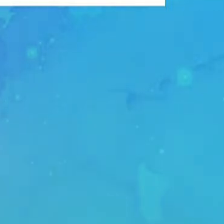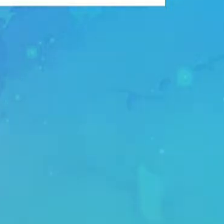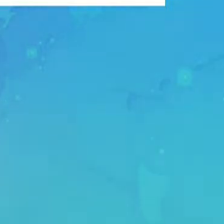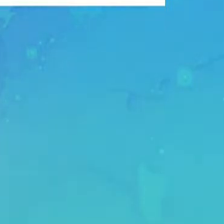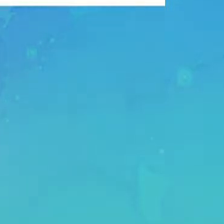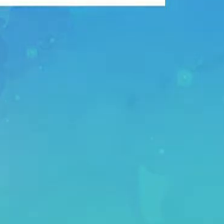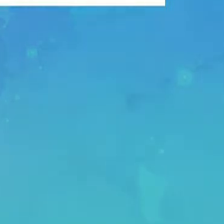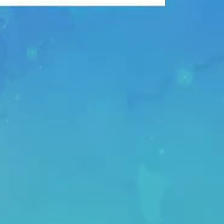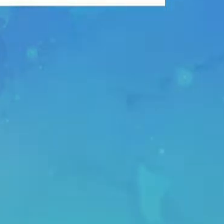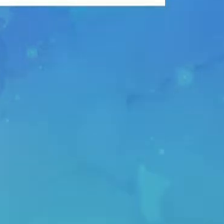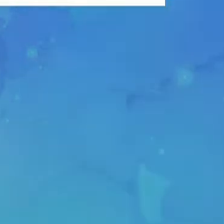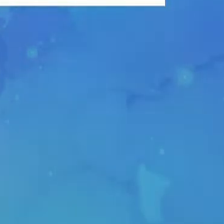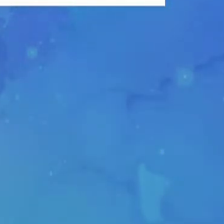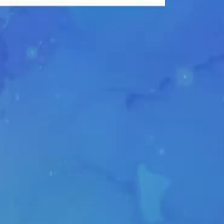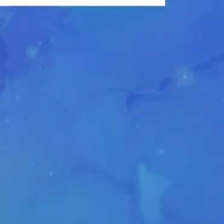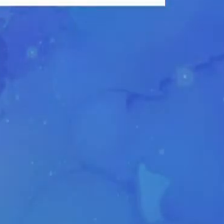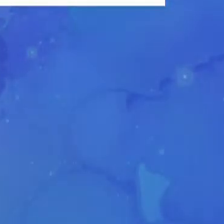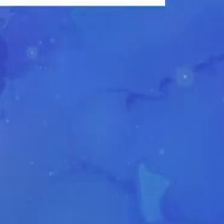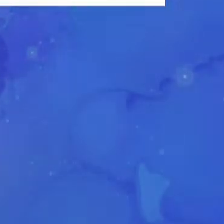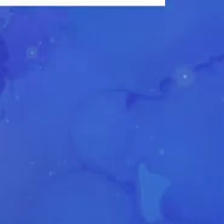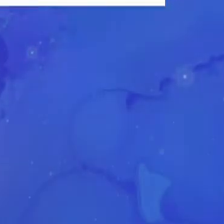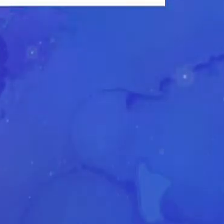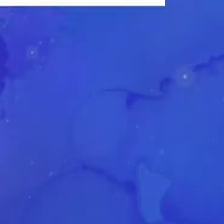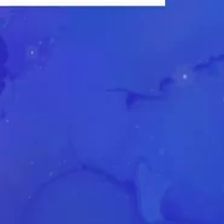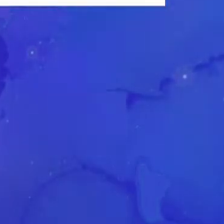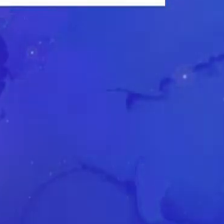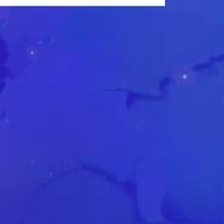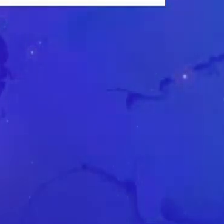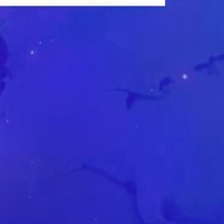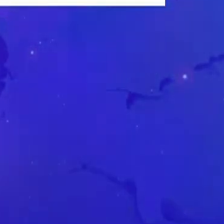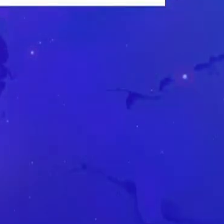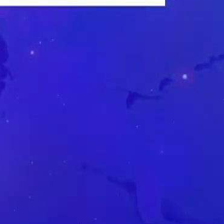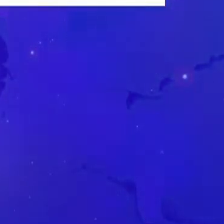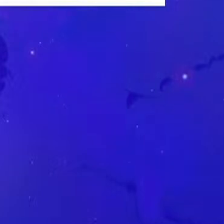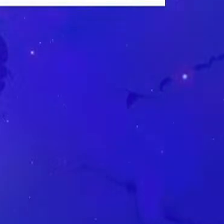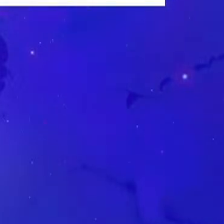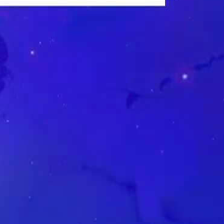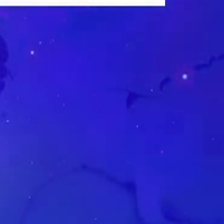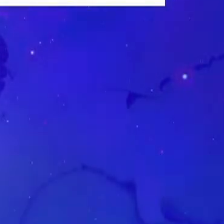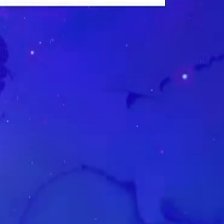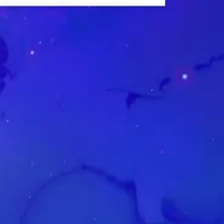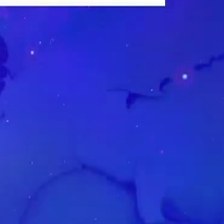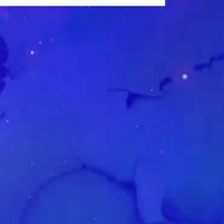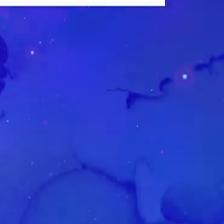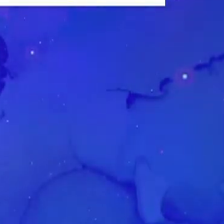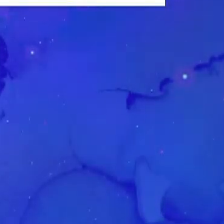the inclusion of people with intellectual and physical disabilities share your thoughts at movo